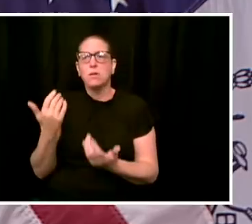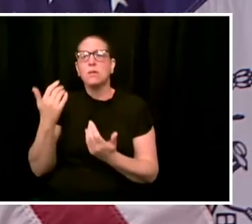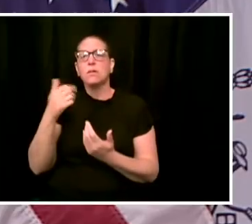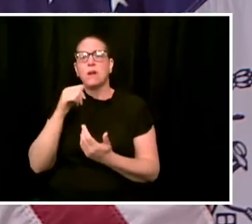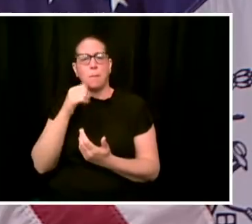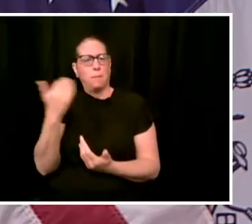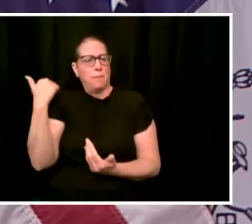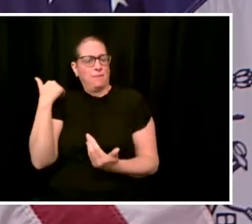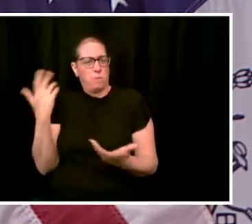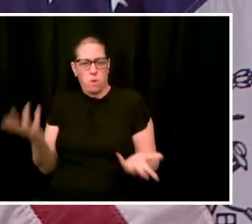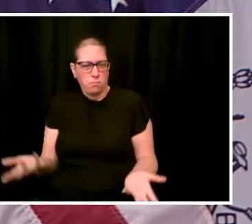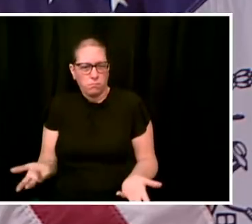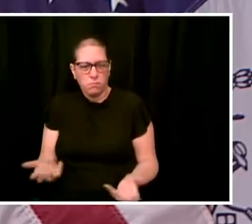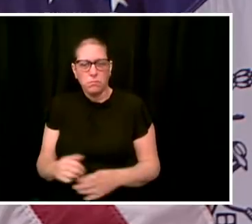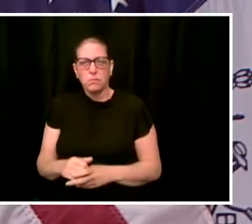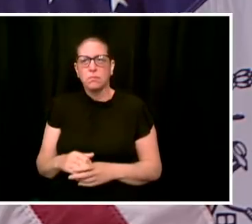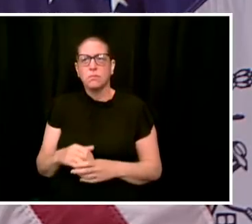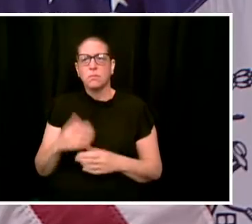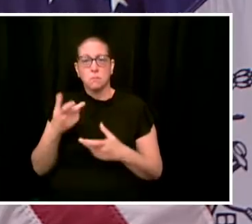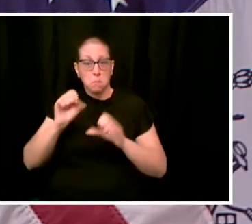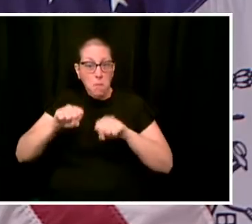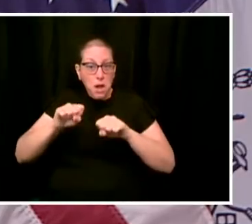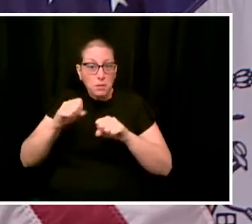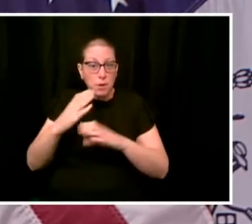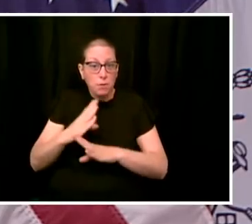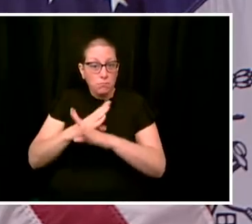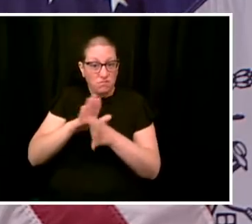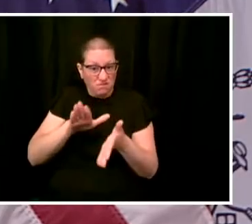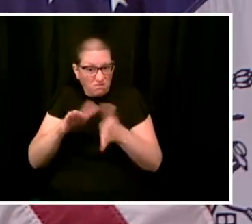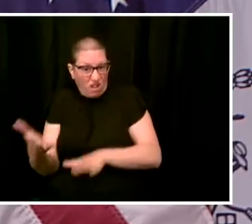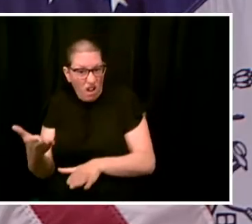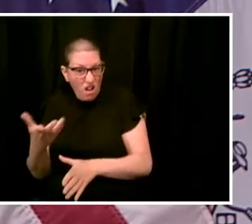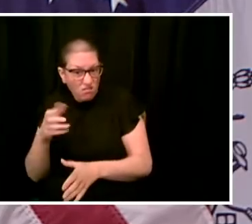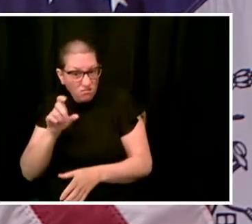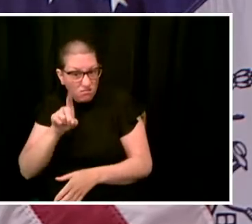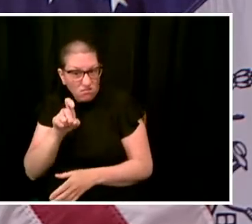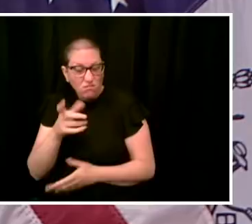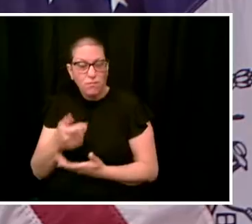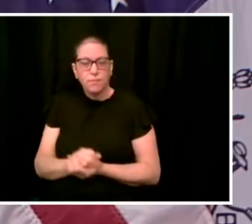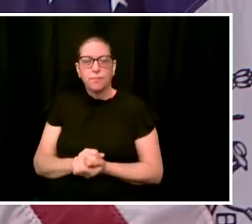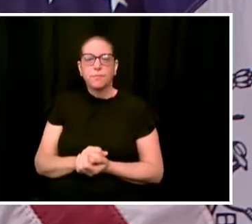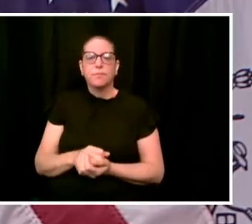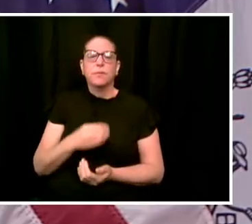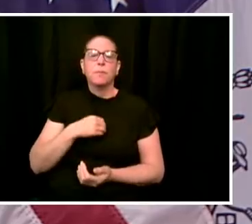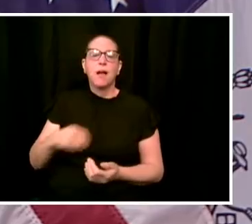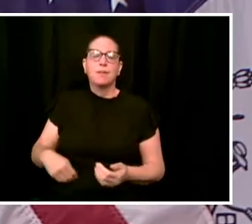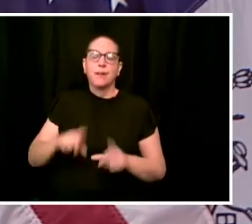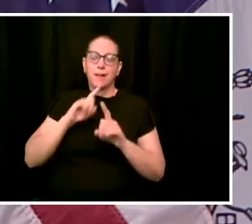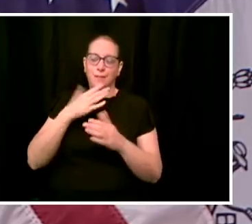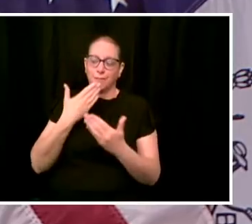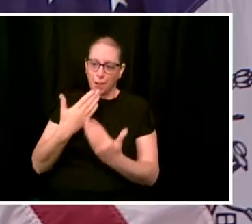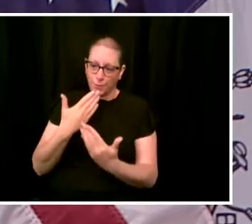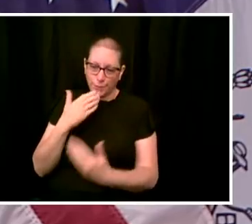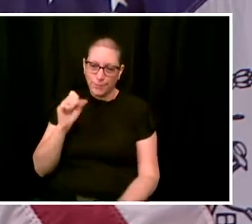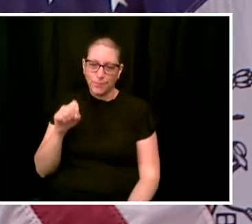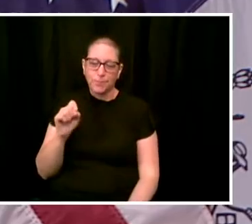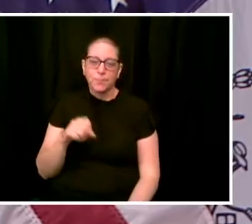MARCH AND APRIL. WHY COULDN'T IT AVHE BEEN DONE ANY SOONER AND MAYBE PERHAPS PREVENTED SOME